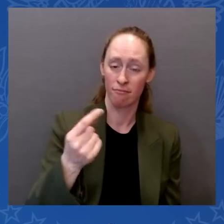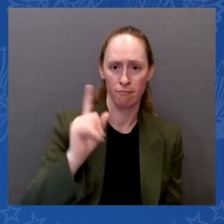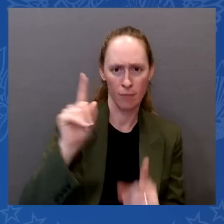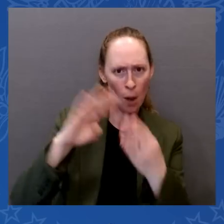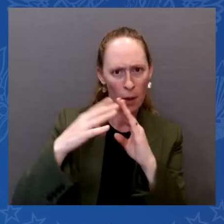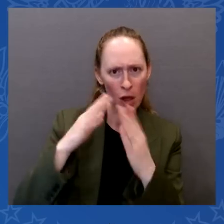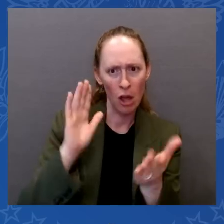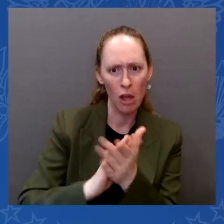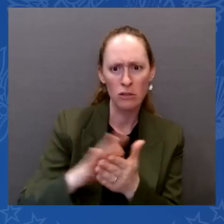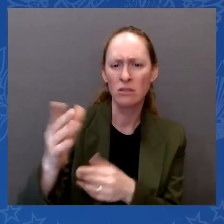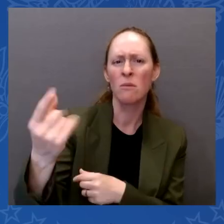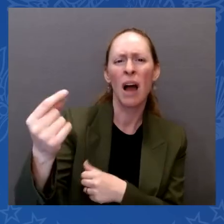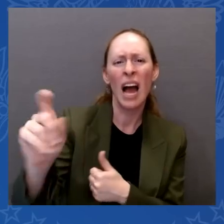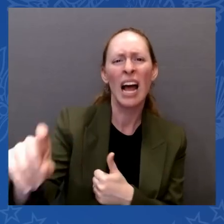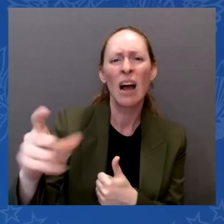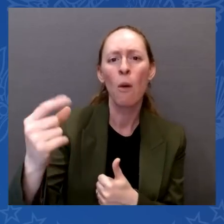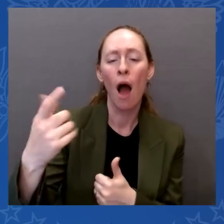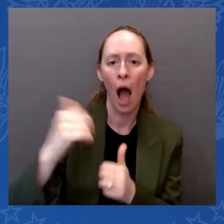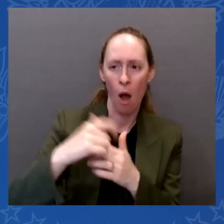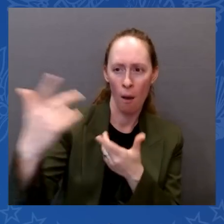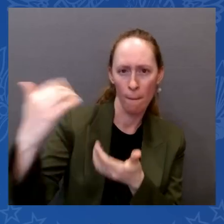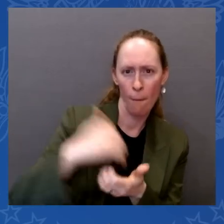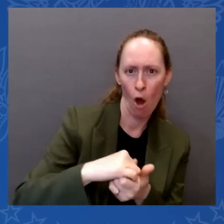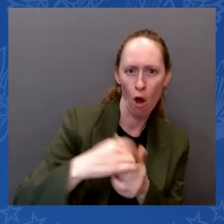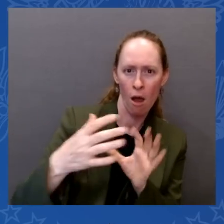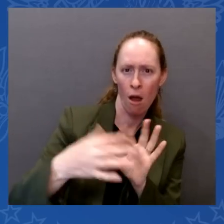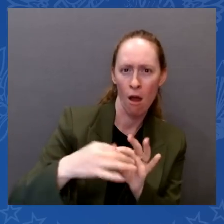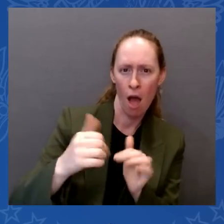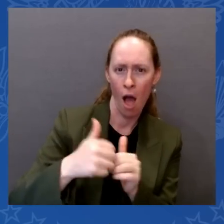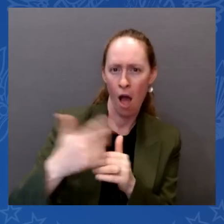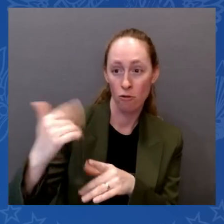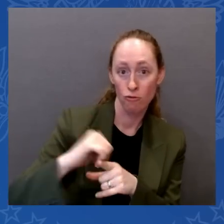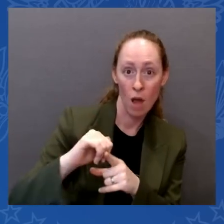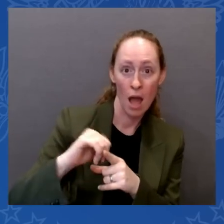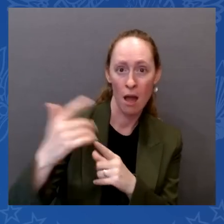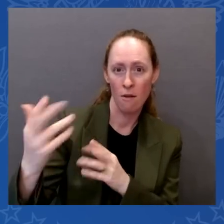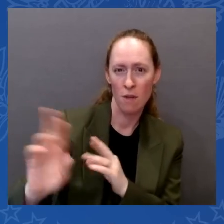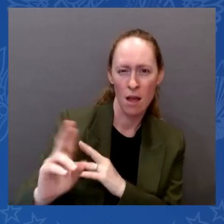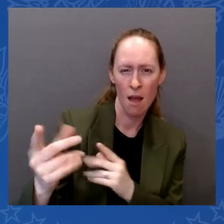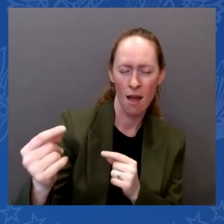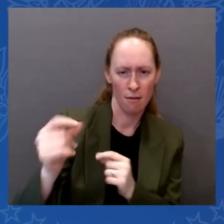but that's the essence of it. And philanthropies are now providing more than $70 million of new commitments